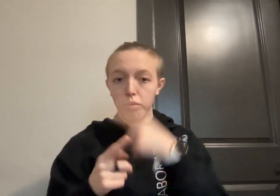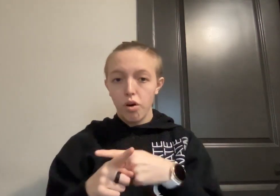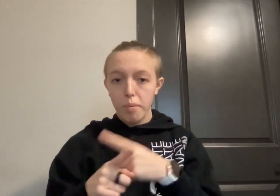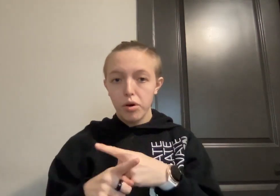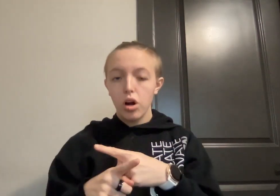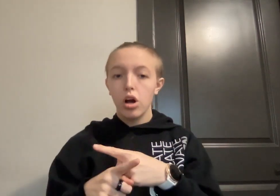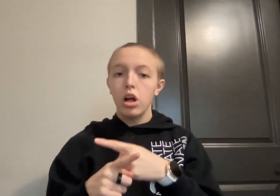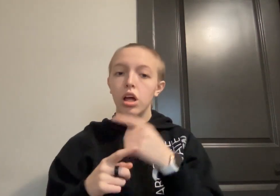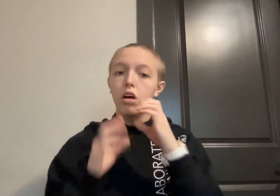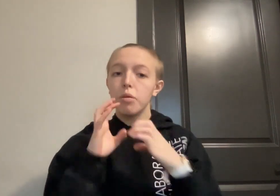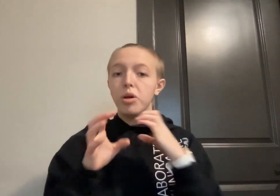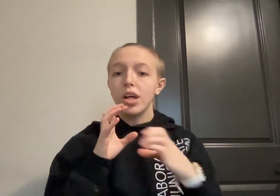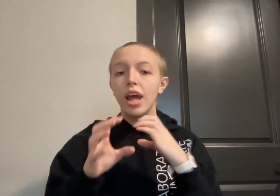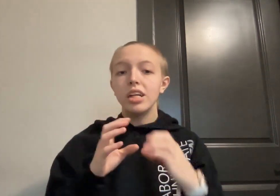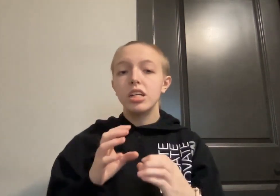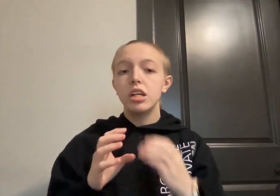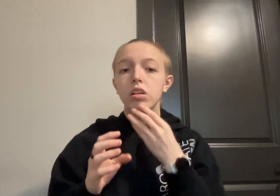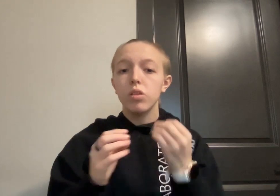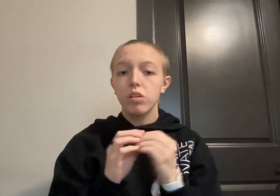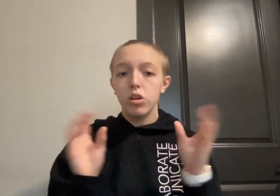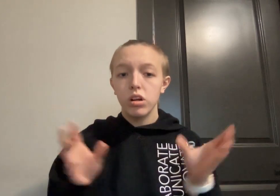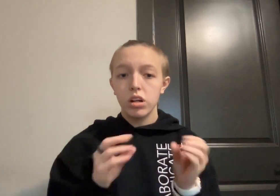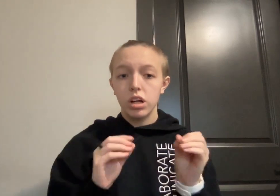proper communication and clarity